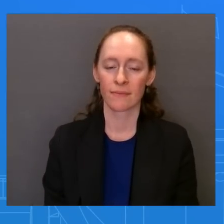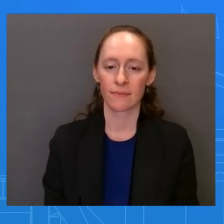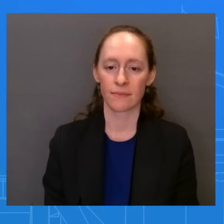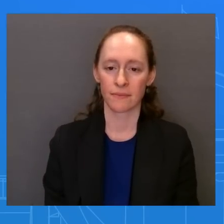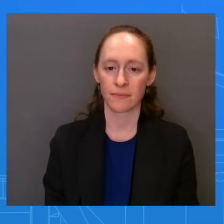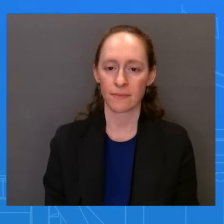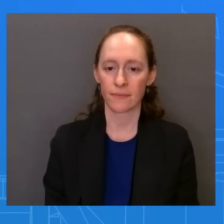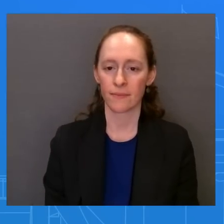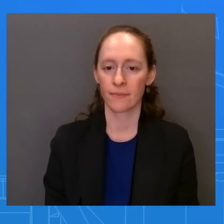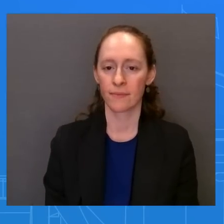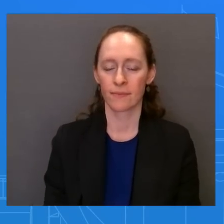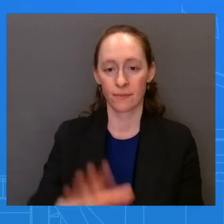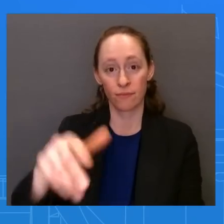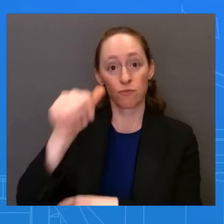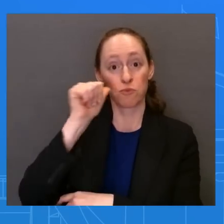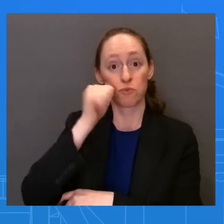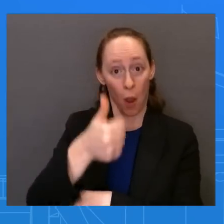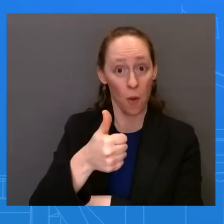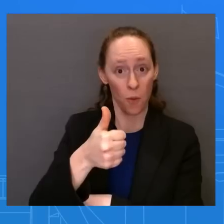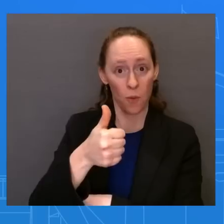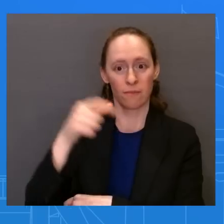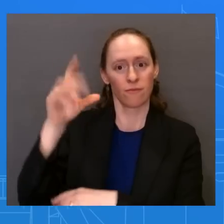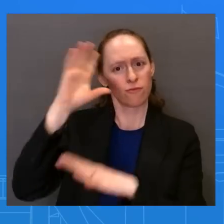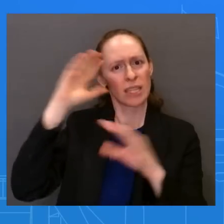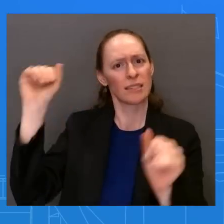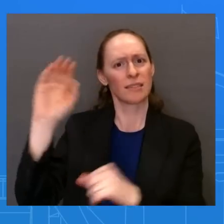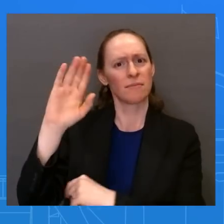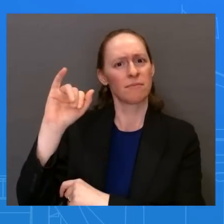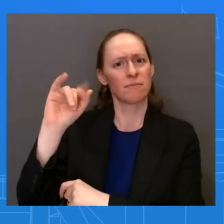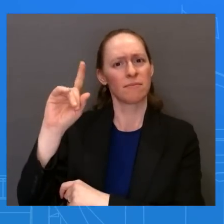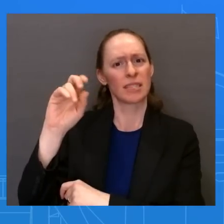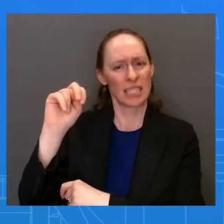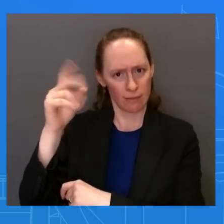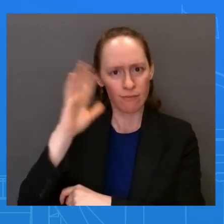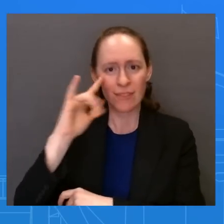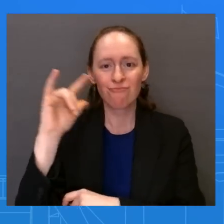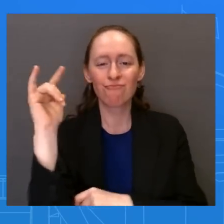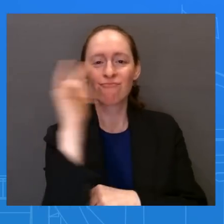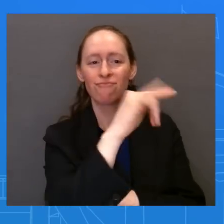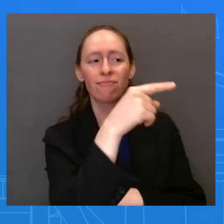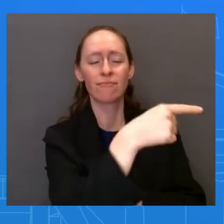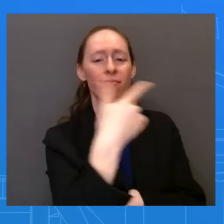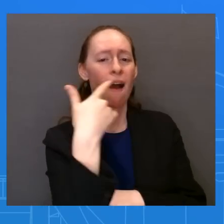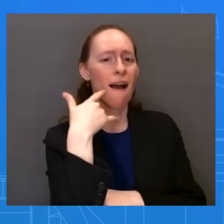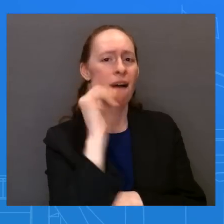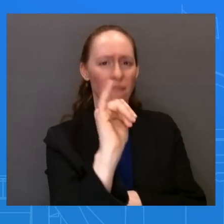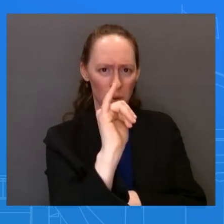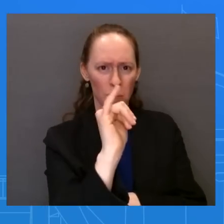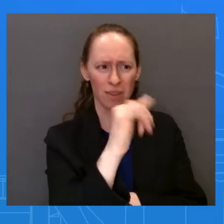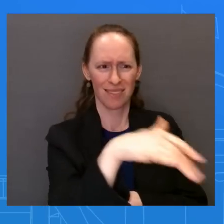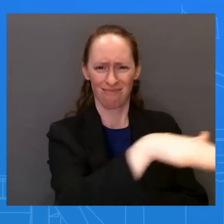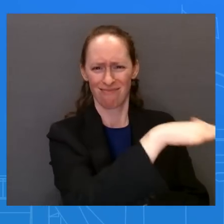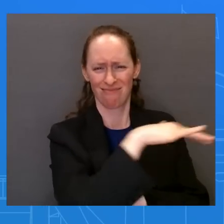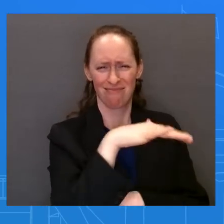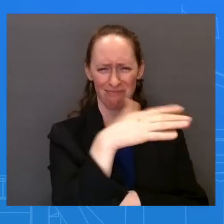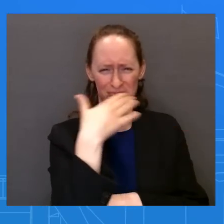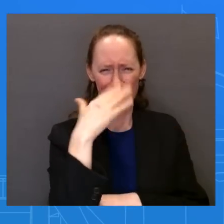impacted by the recent extreme weather in California. Stops include the Santa Clara and Santa Cruz counties,